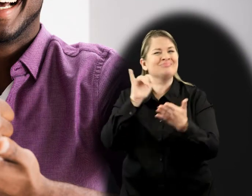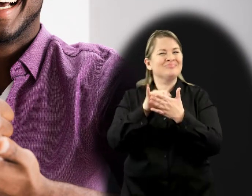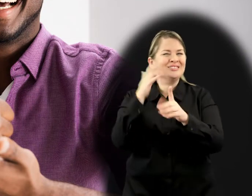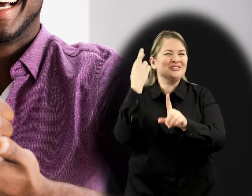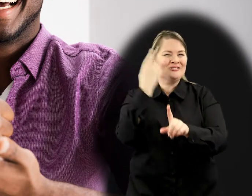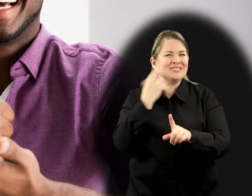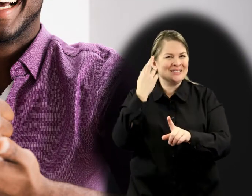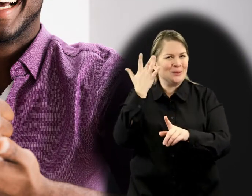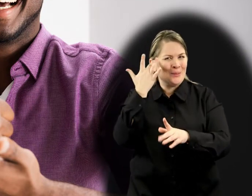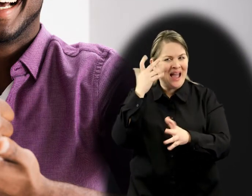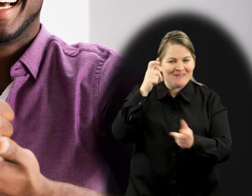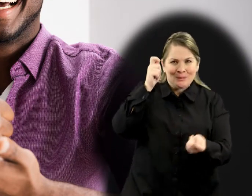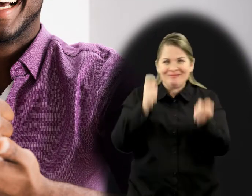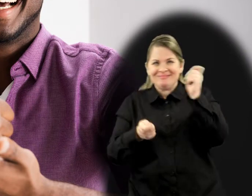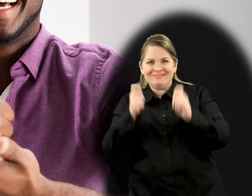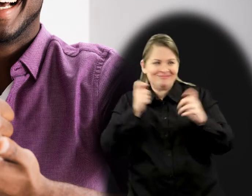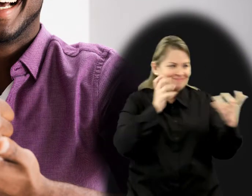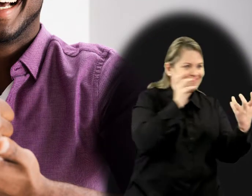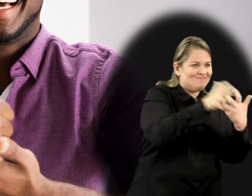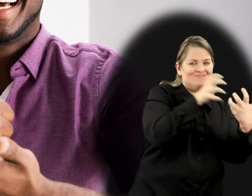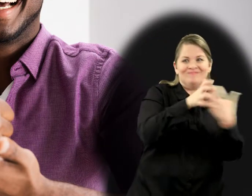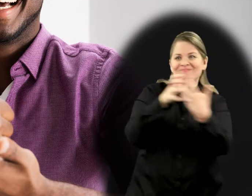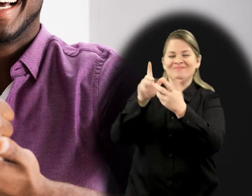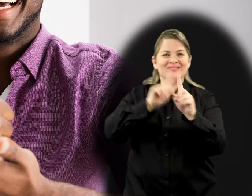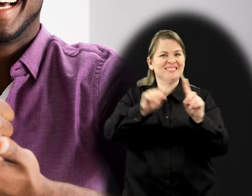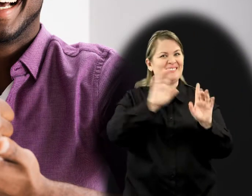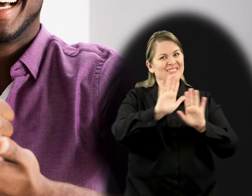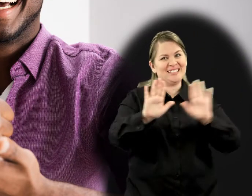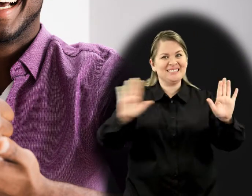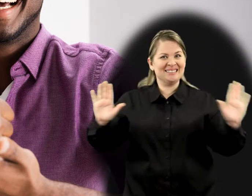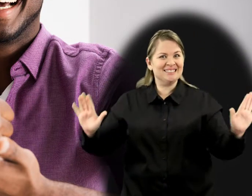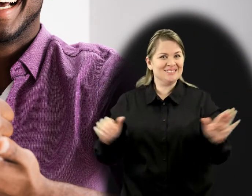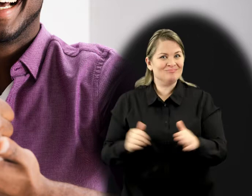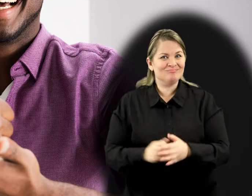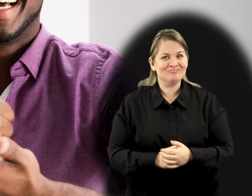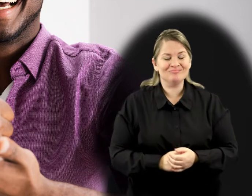Because each person's experience of hearing loss is different,